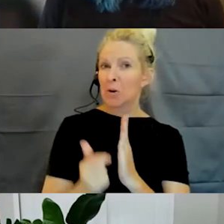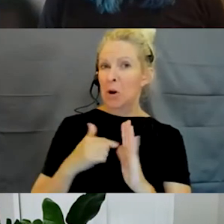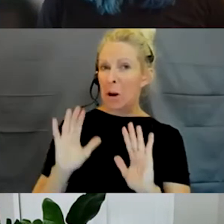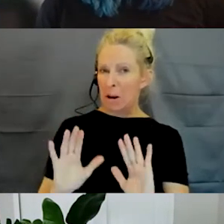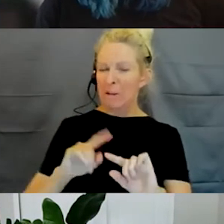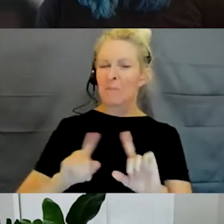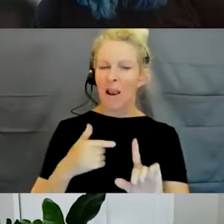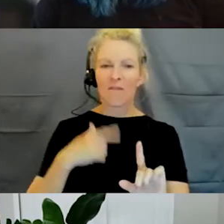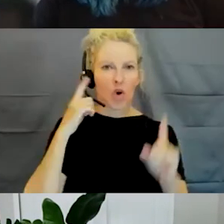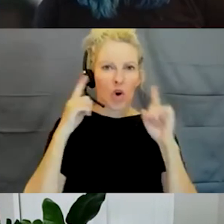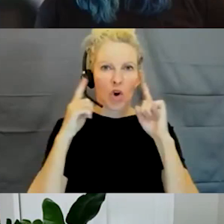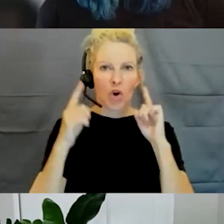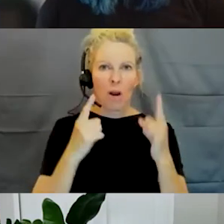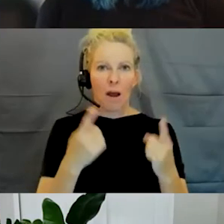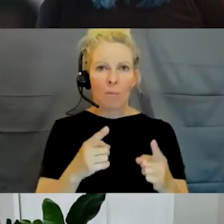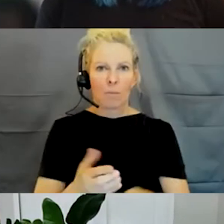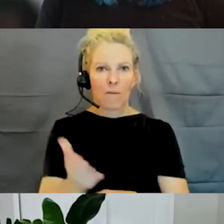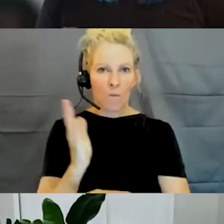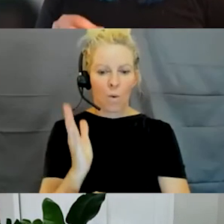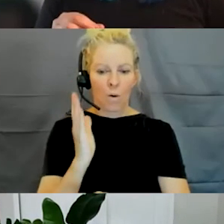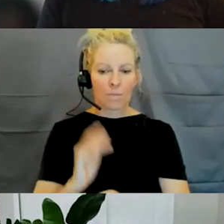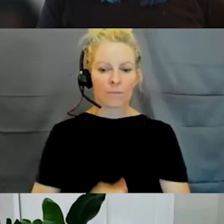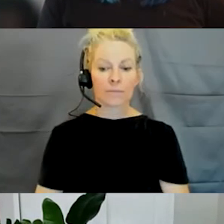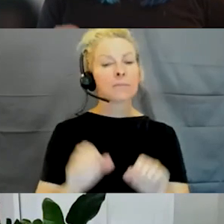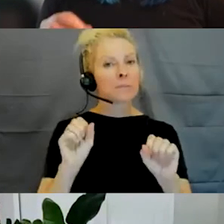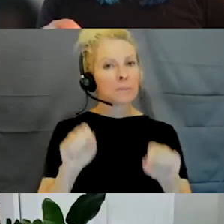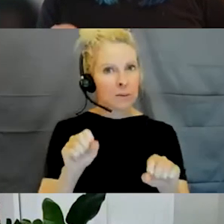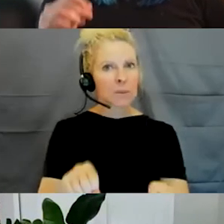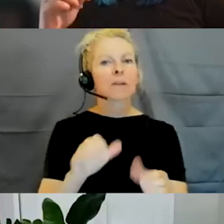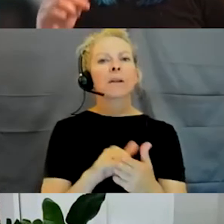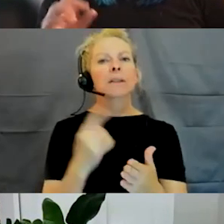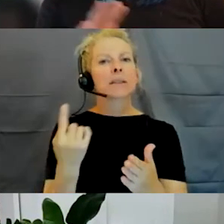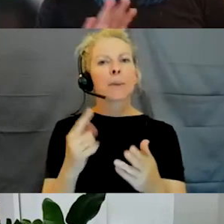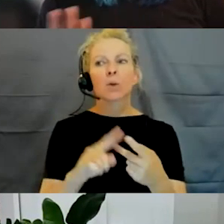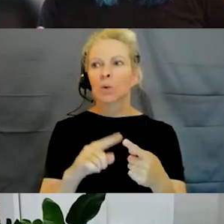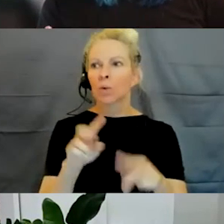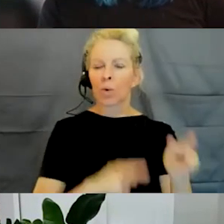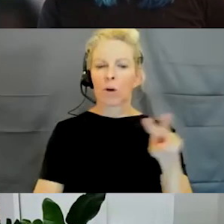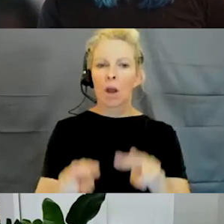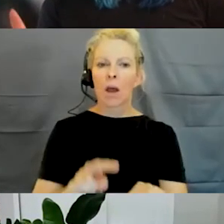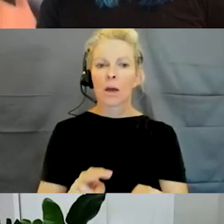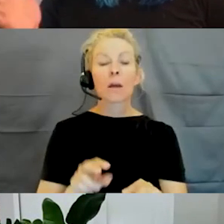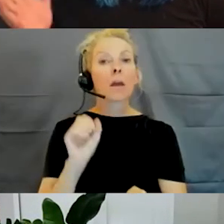happen before. That can be something to look at again, I would just say if that comes up,